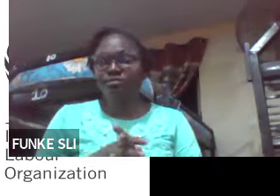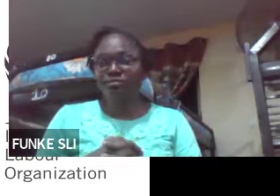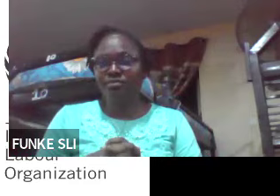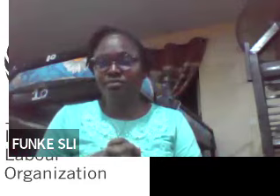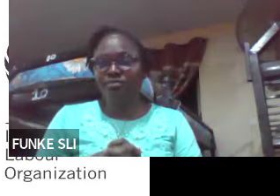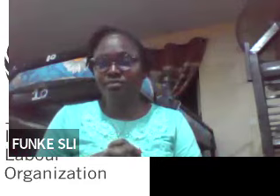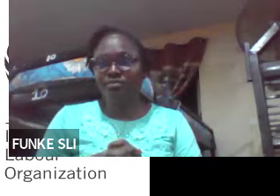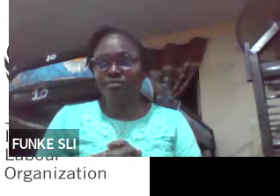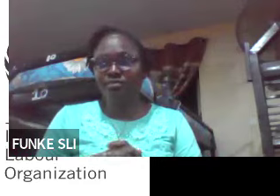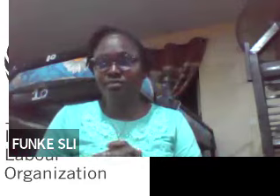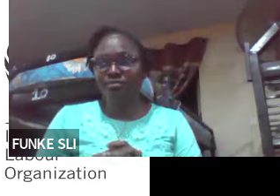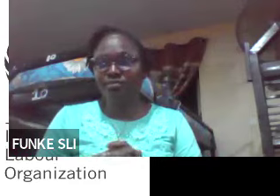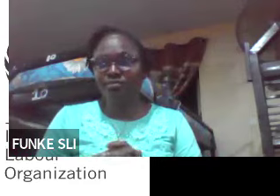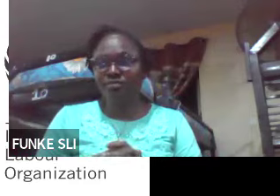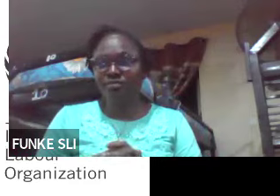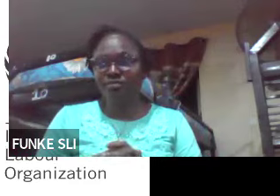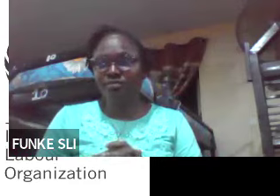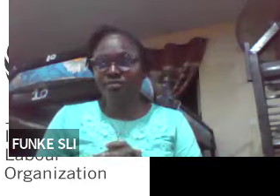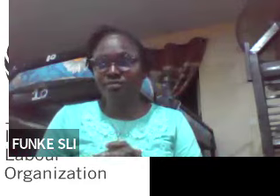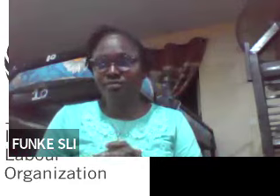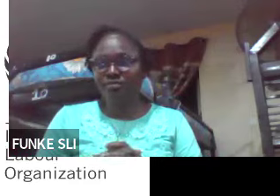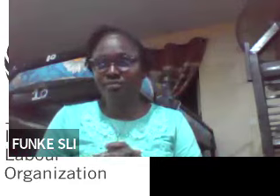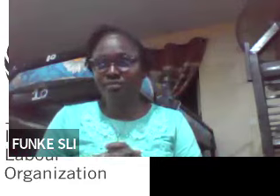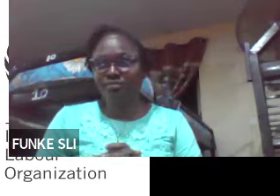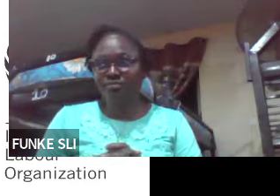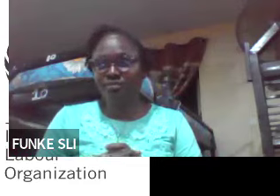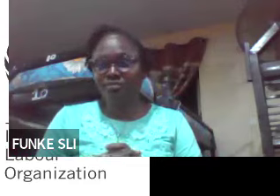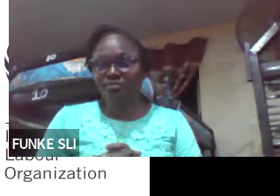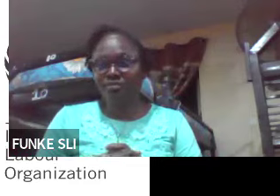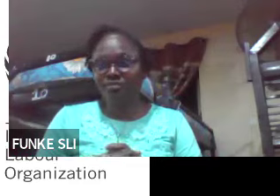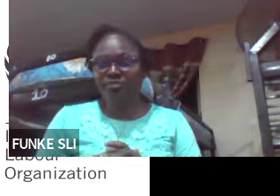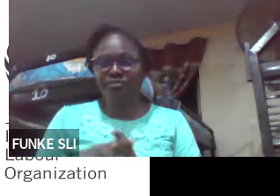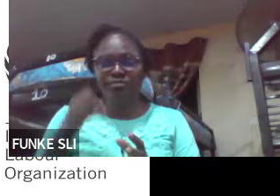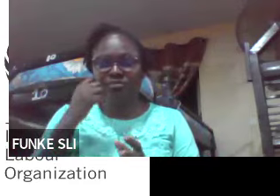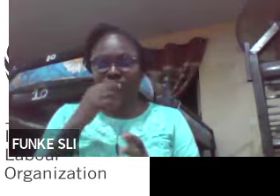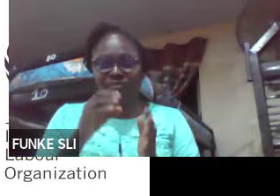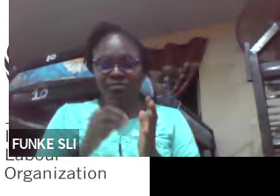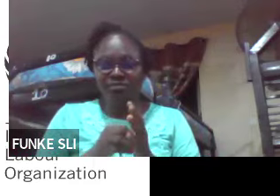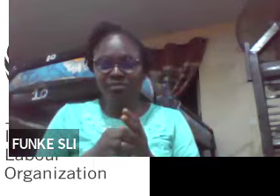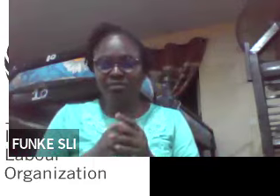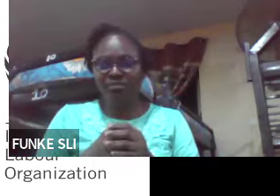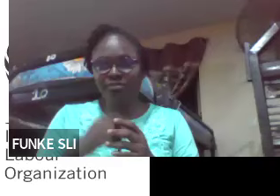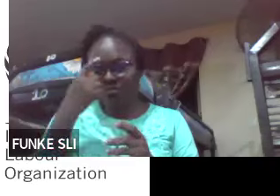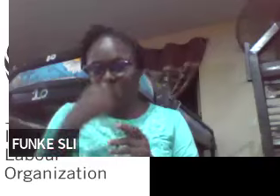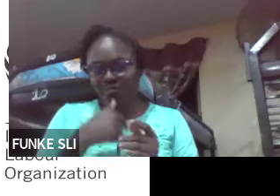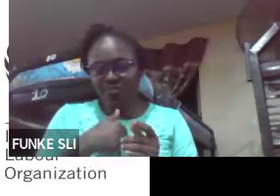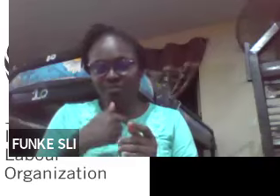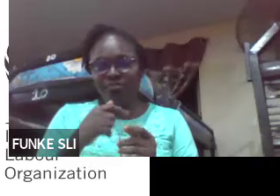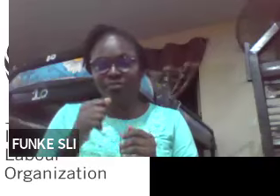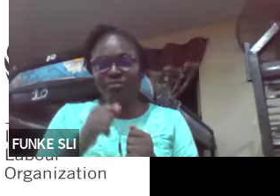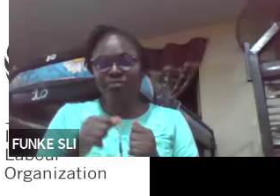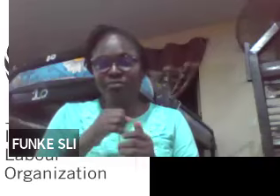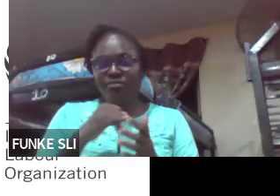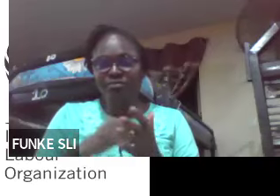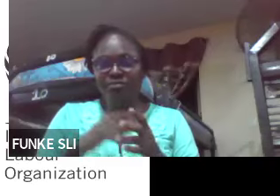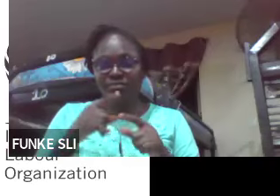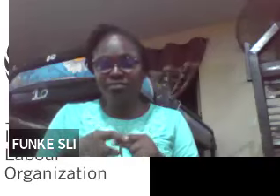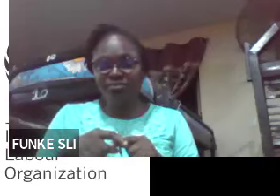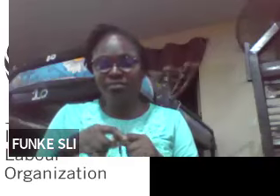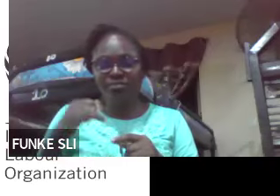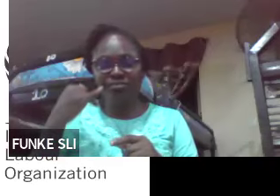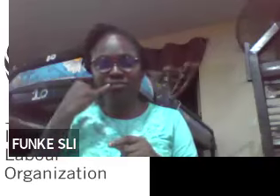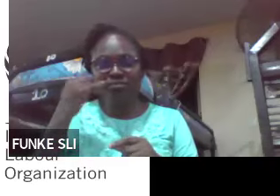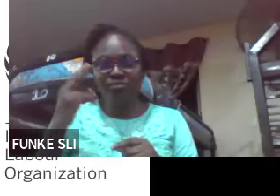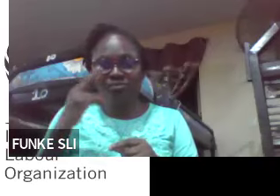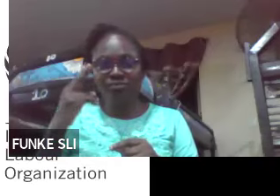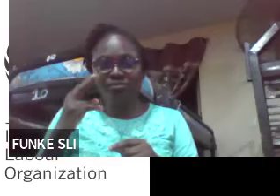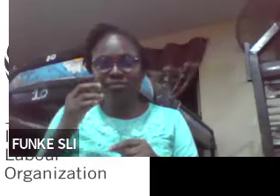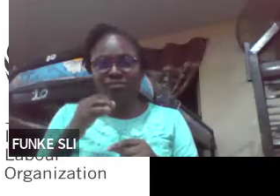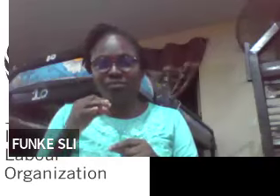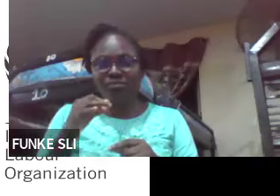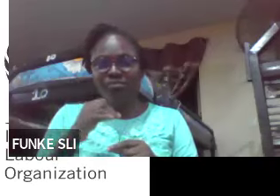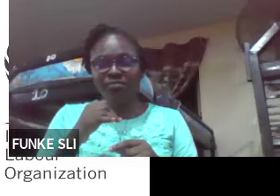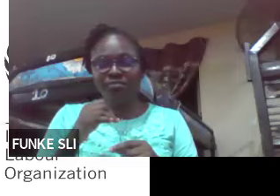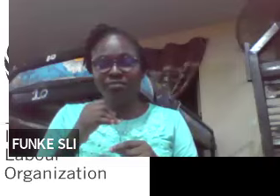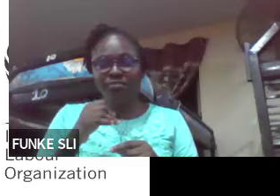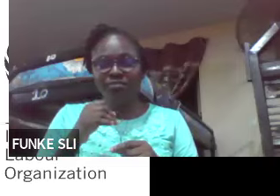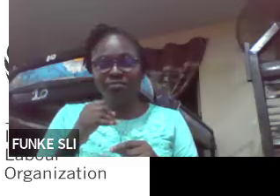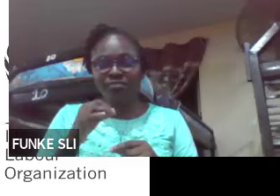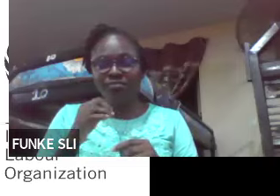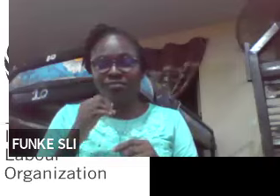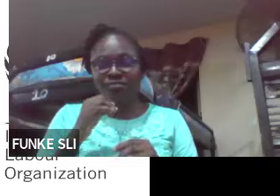Juliet chinyere orji: Everybody. It depends on kind of phone you are using. If you're not using a smartphone, you can't be on these Zoom Meetings.